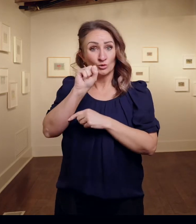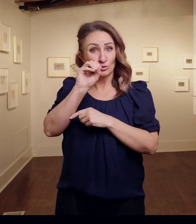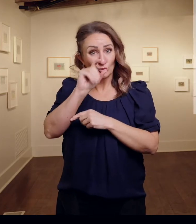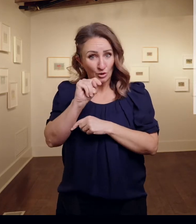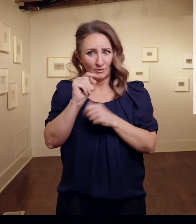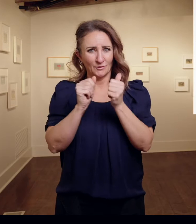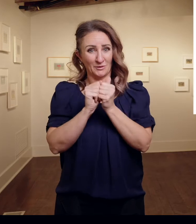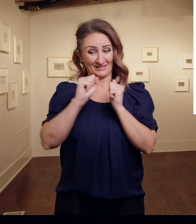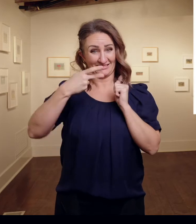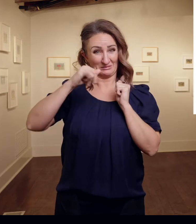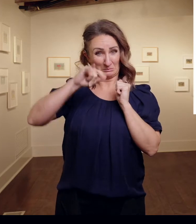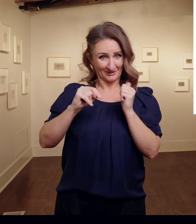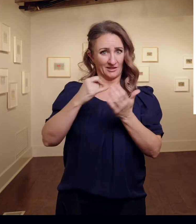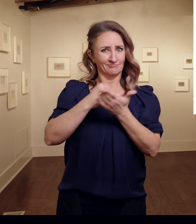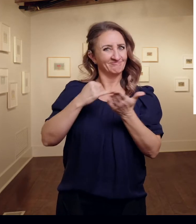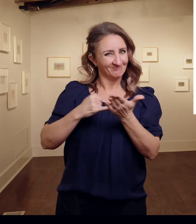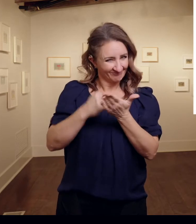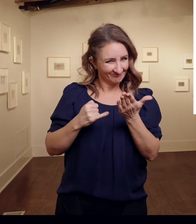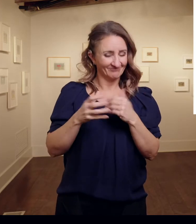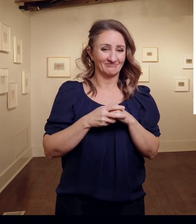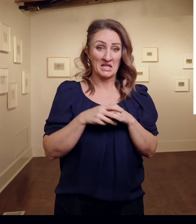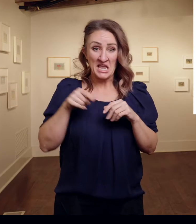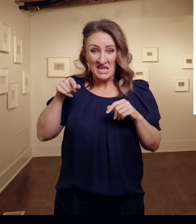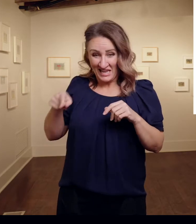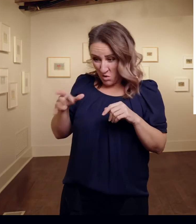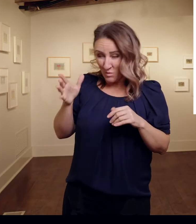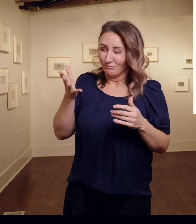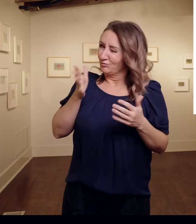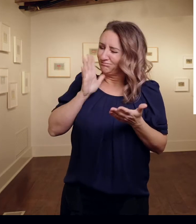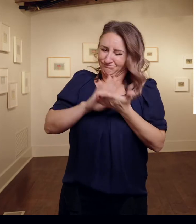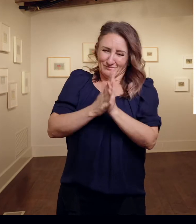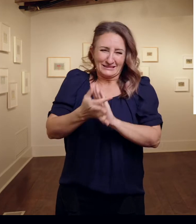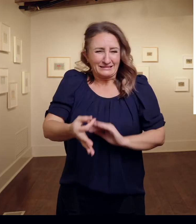Castle is most well-known for his soot and spit drawings.